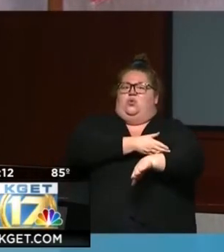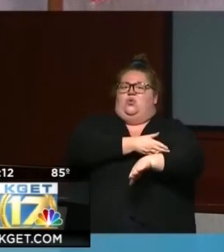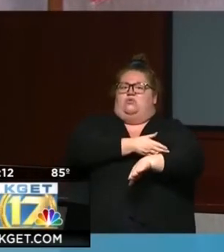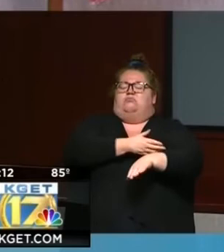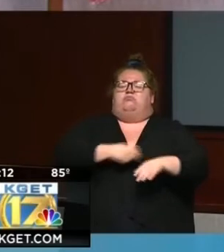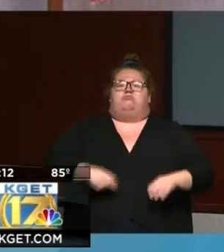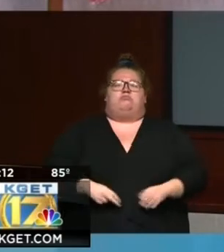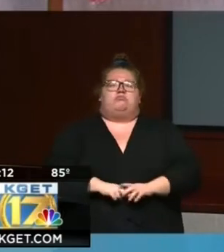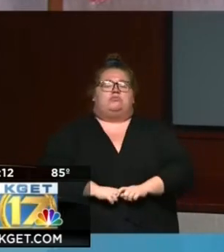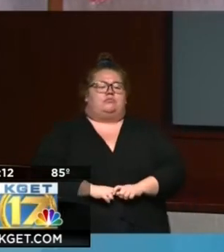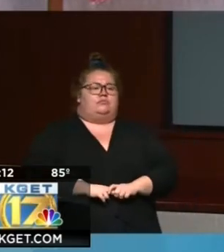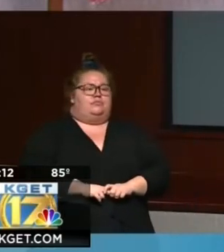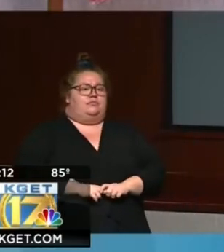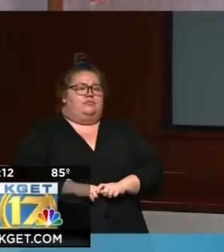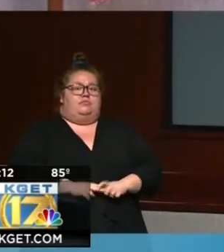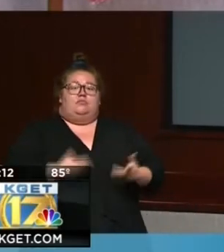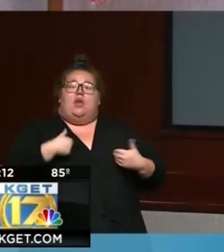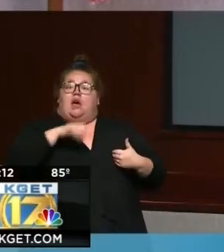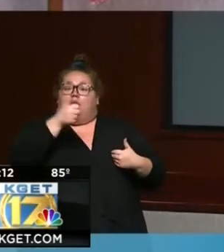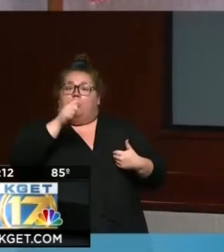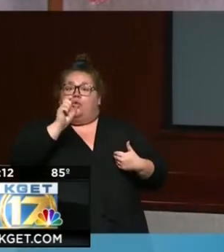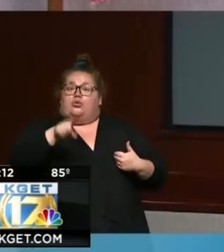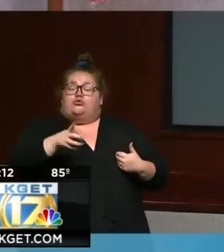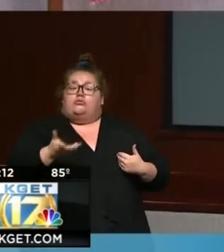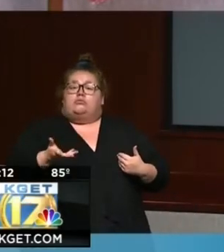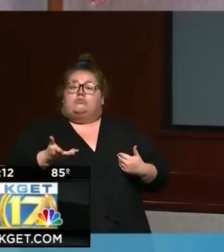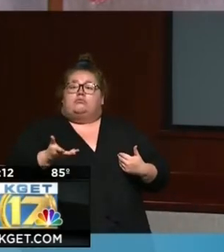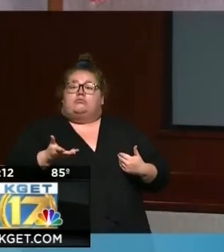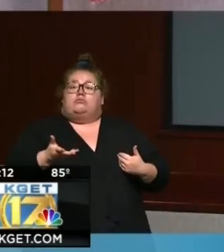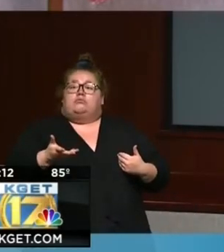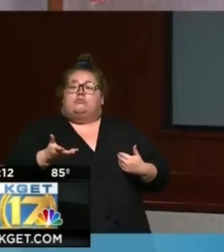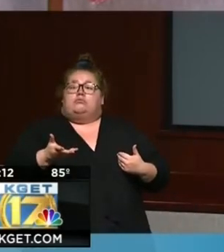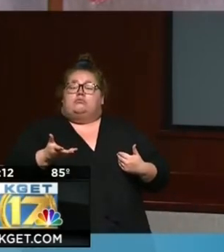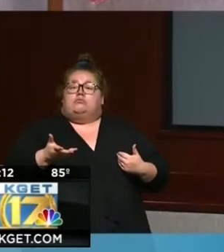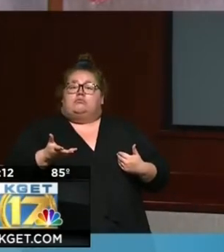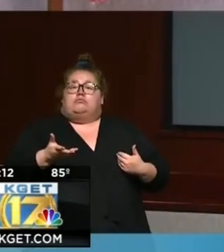THAT PLAN NOW. SO THAT IS ANOTHER AREA AIR OF WEAK THAN WE ARE TRYING TO WORK